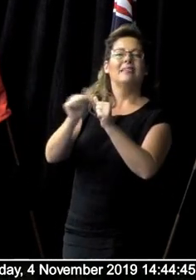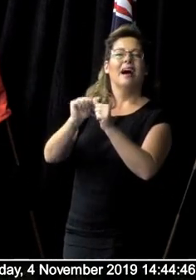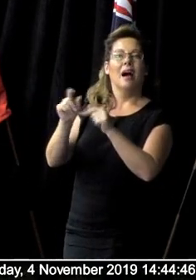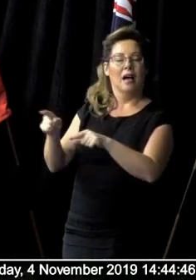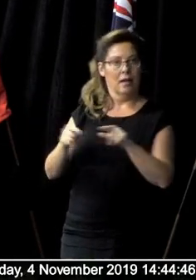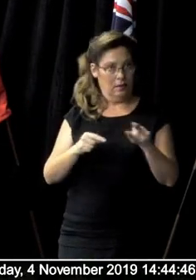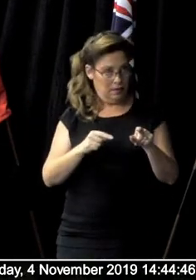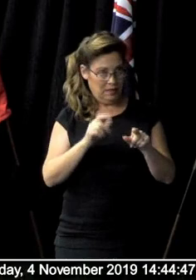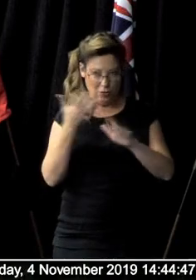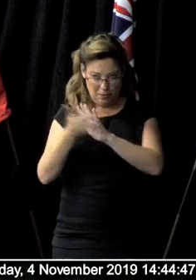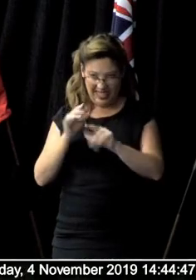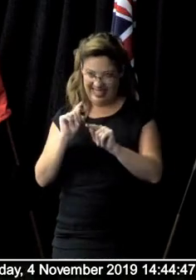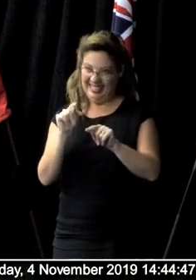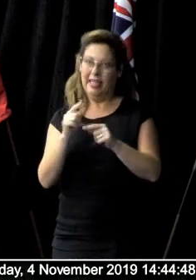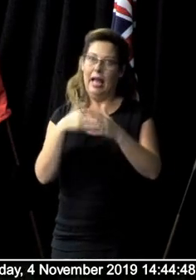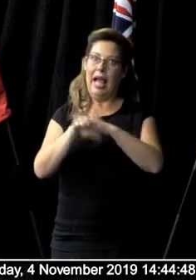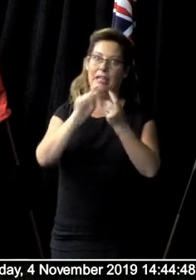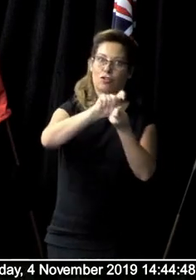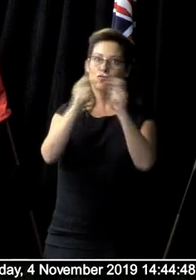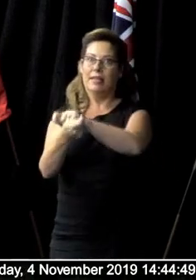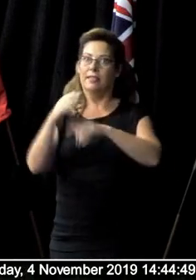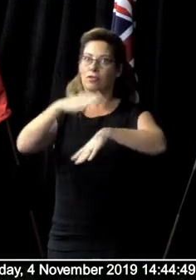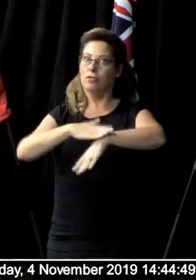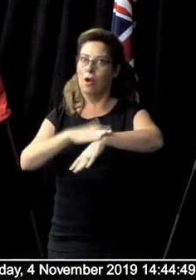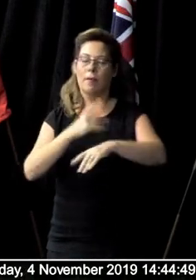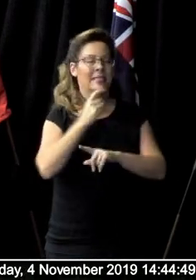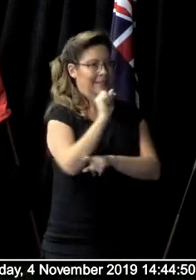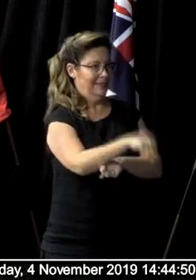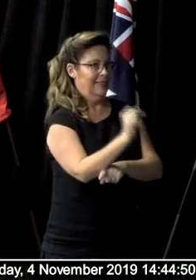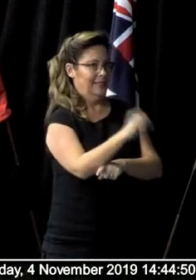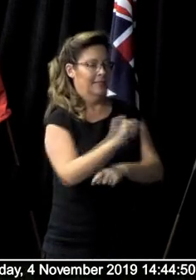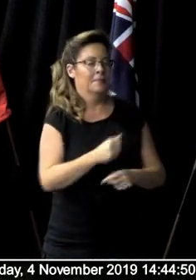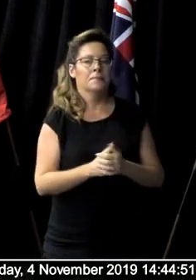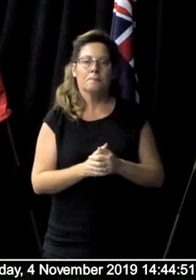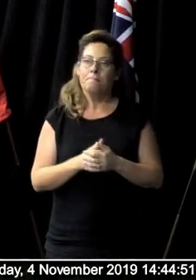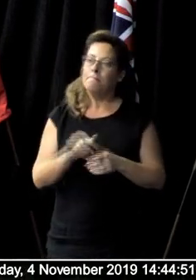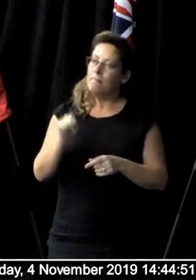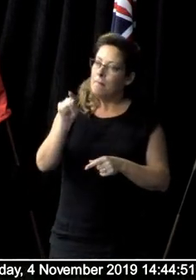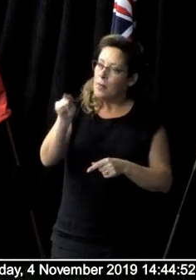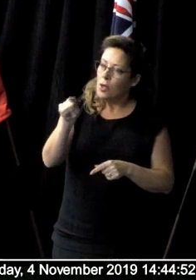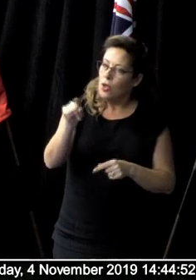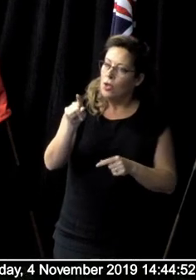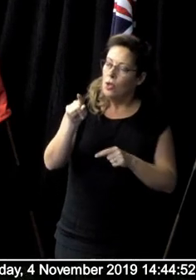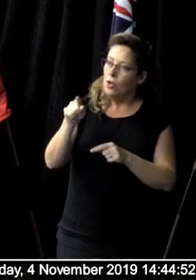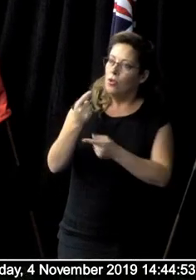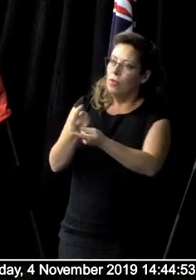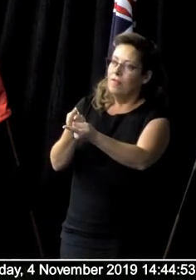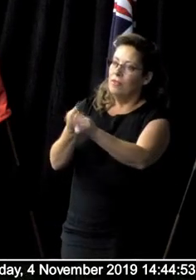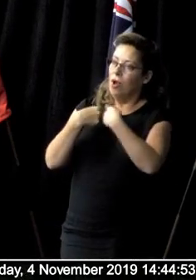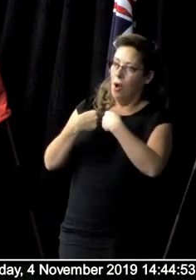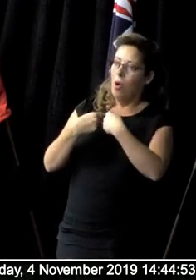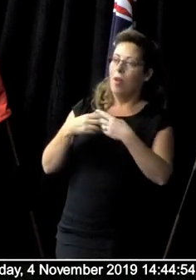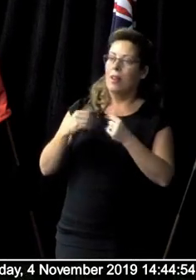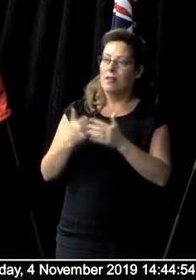You have informed the Commission that messaging from families includes this